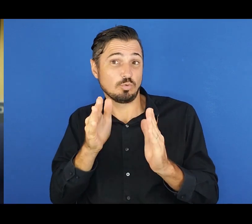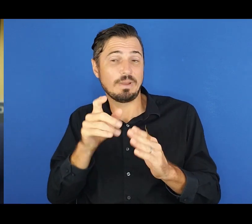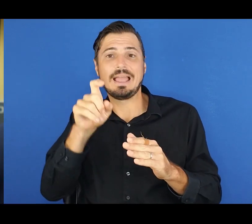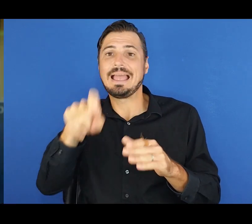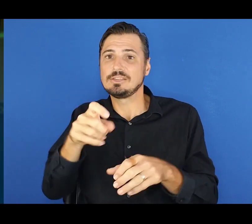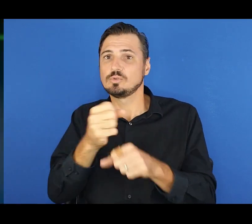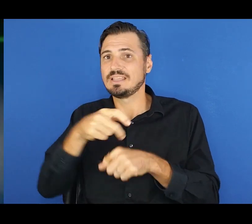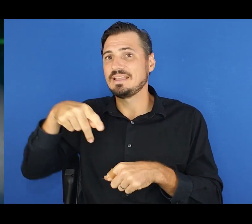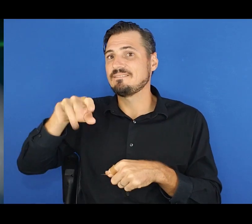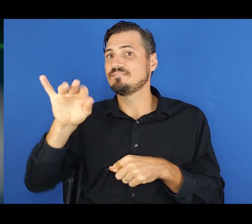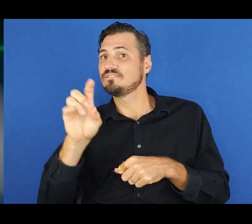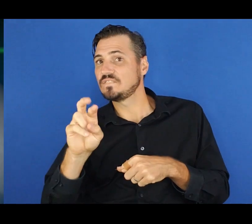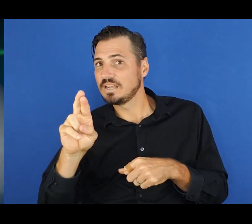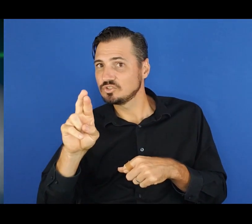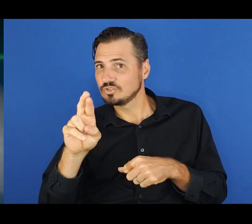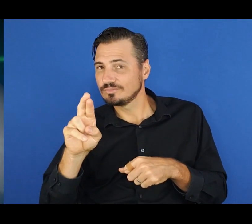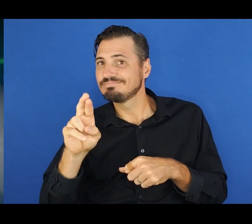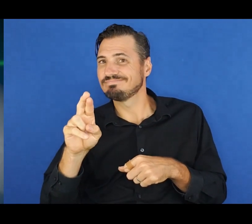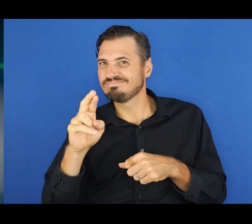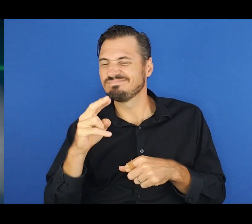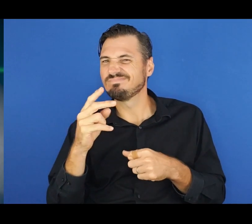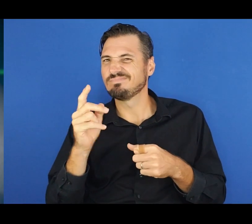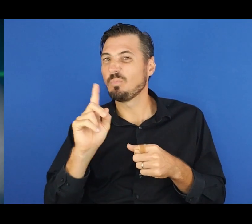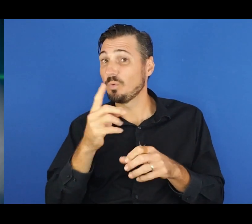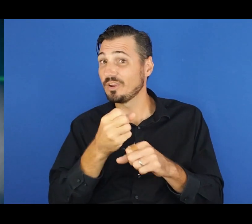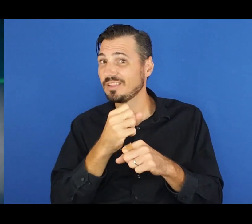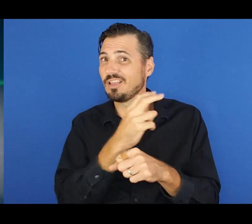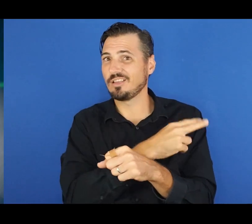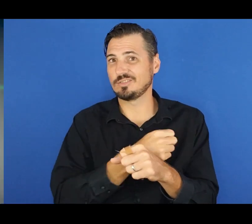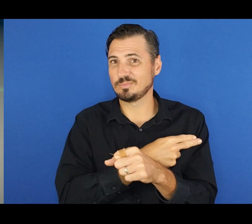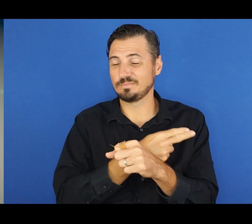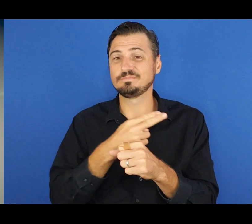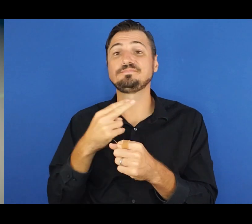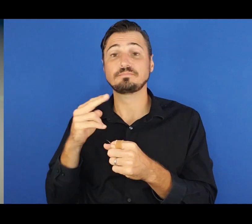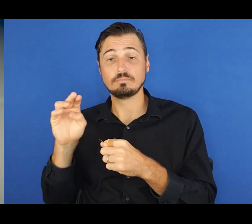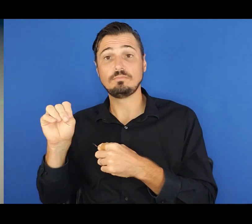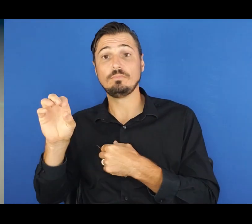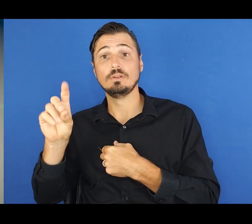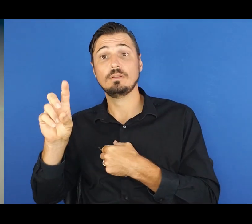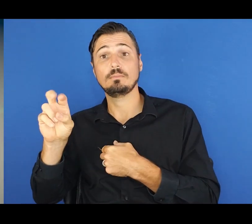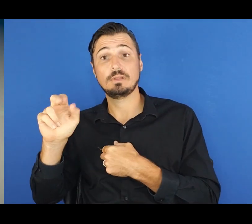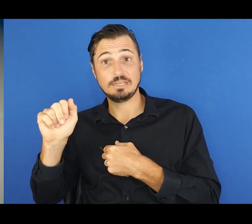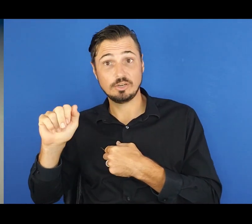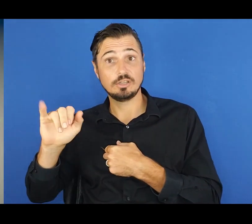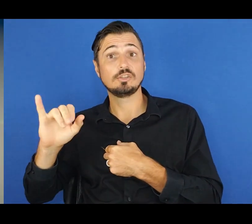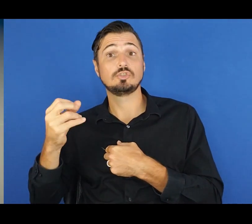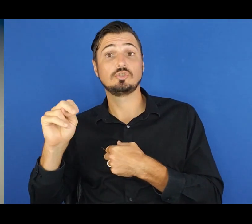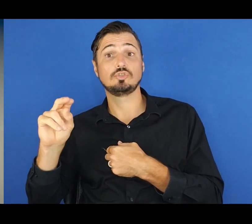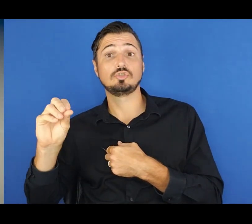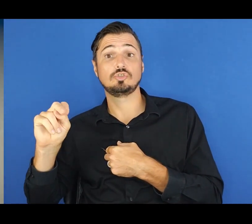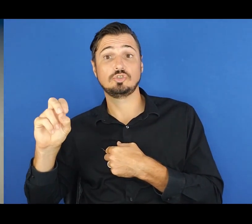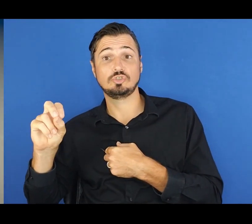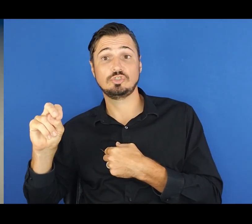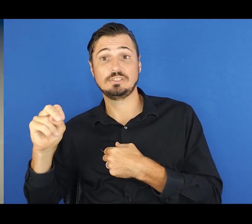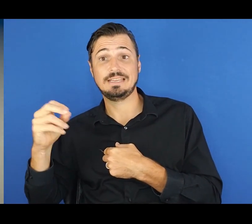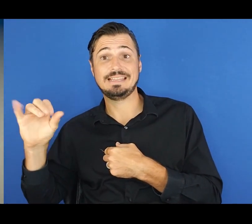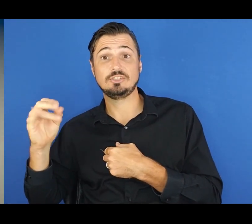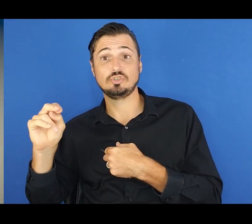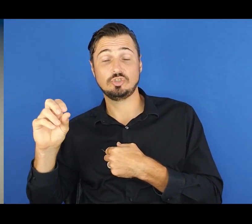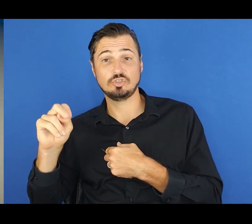Moderna and Johnson & Johnson vaccines are approved for adults age 18 and over and are widely available on Kaua’i.